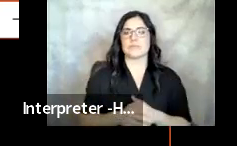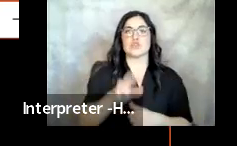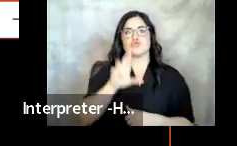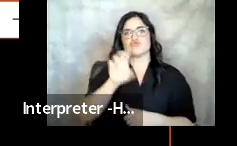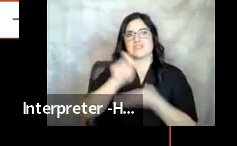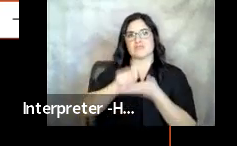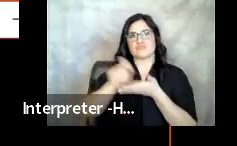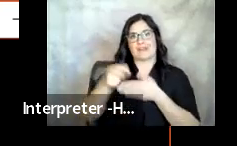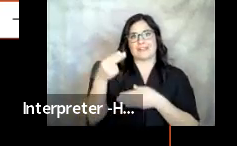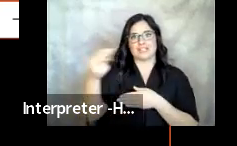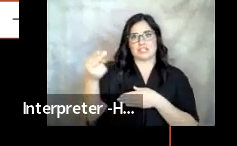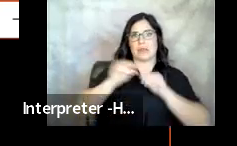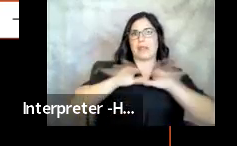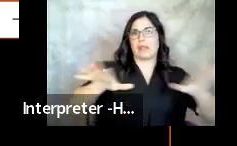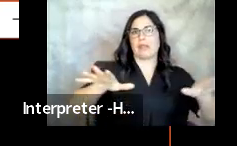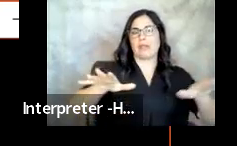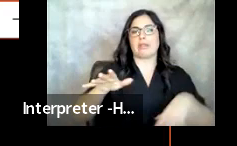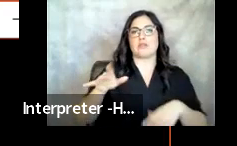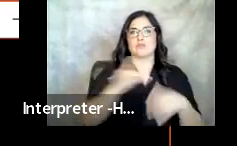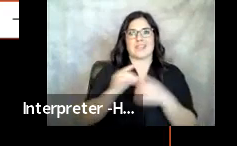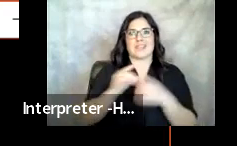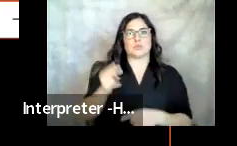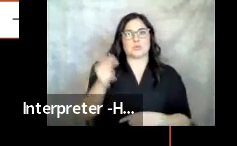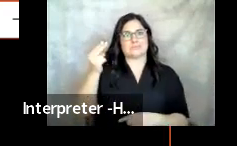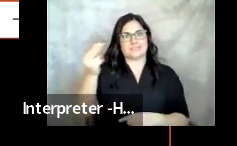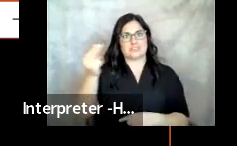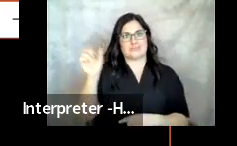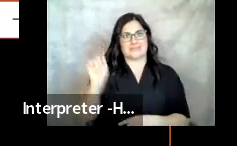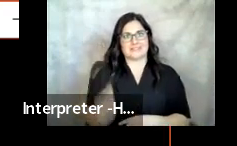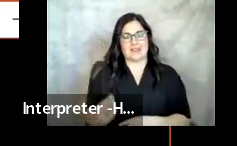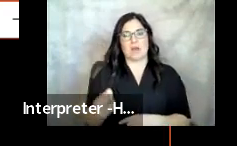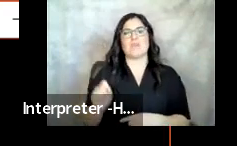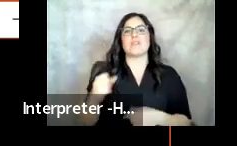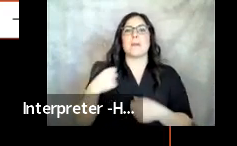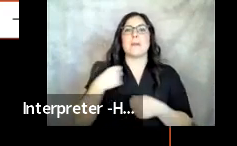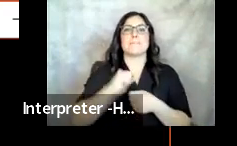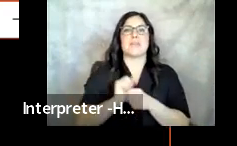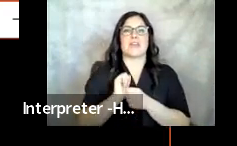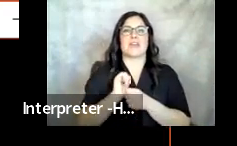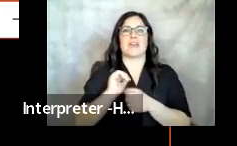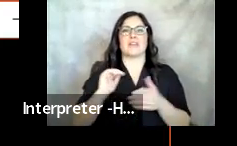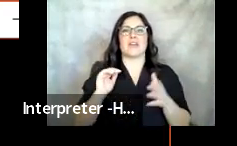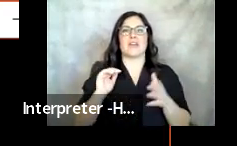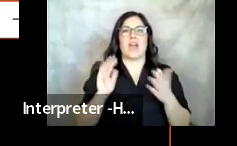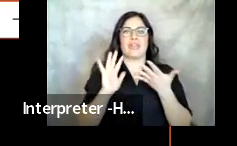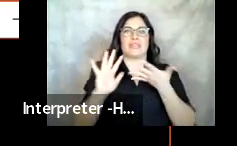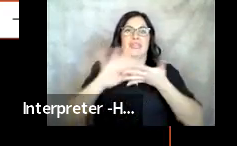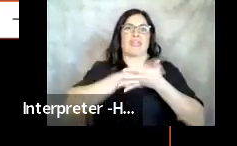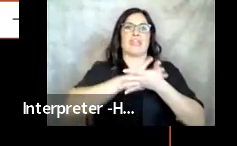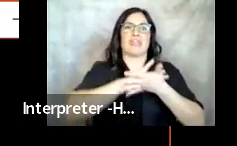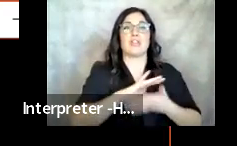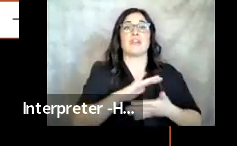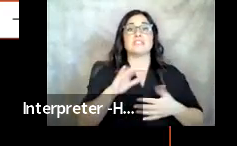Of the South in a way that makes the Confederacy look like a noble thing, even though they lost. Right?